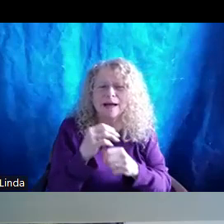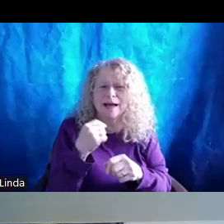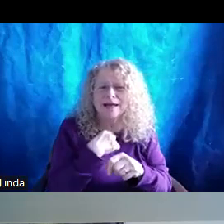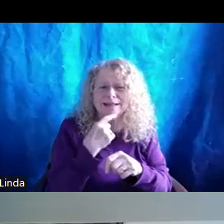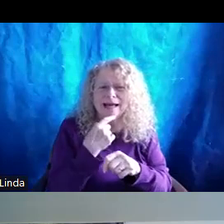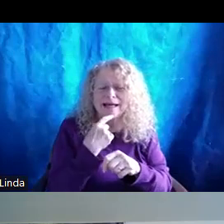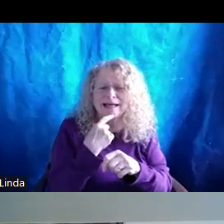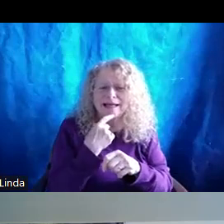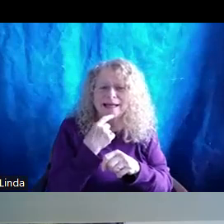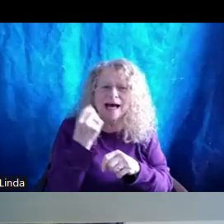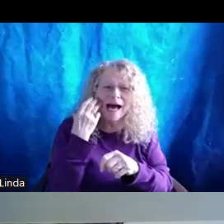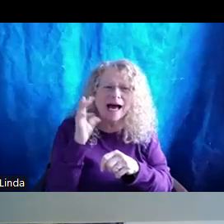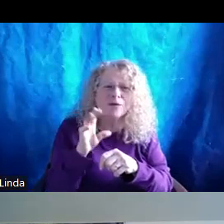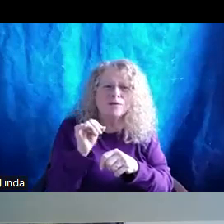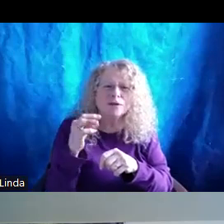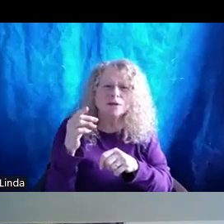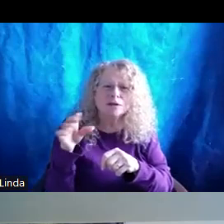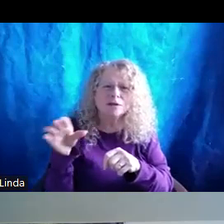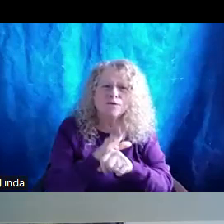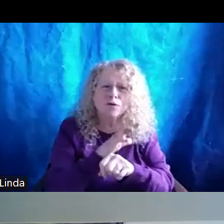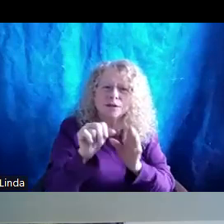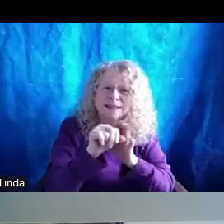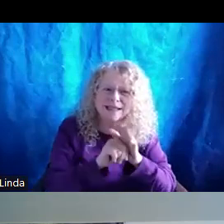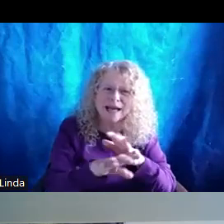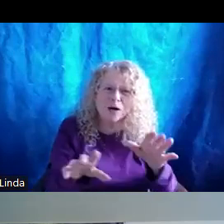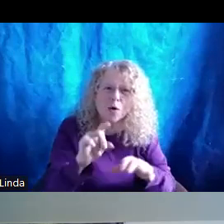DON'T KNOW IF IT'S ONE STATEWIDE OR IF IT IS JUST DONE REGIONALLY SO I CAN CHECK WITH